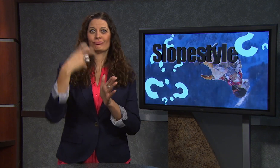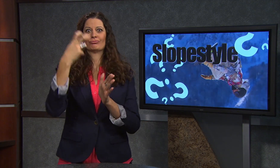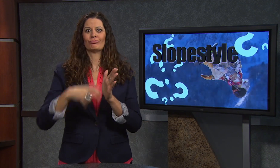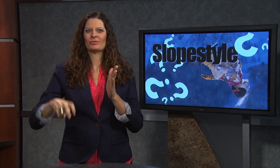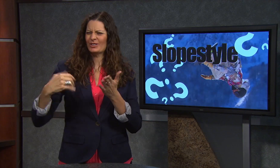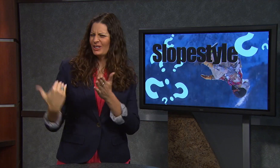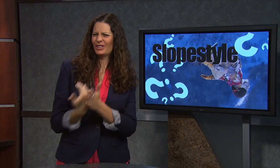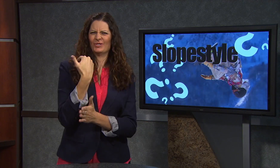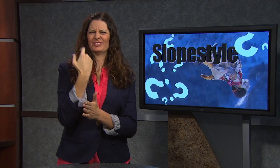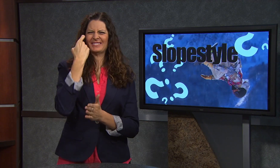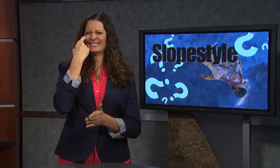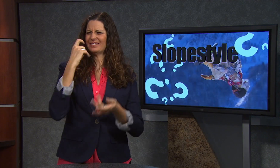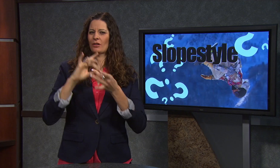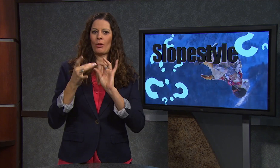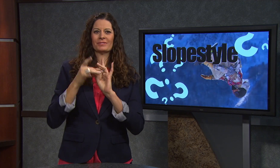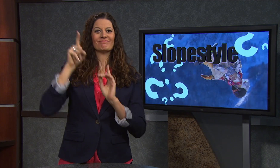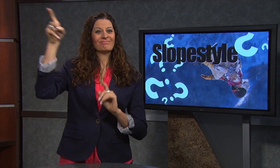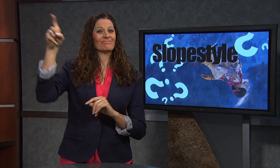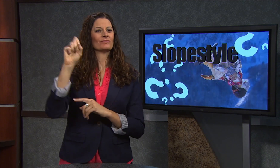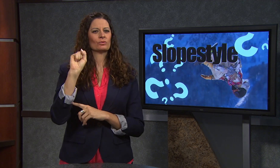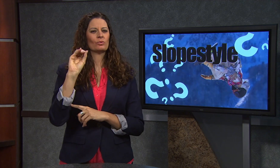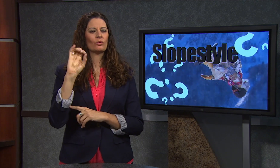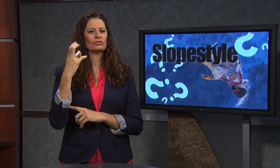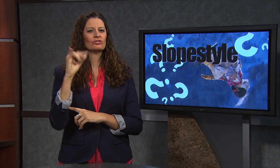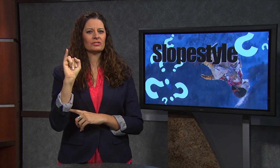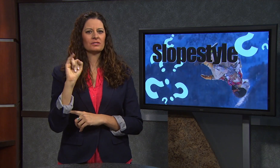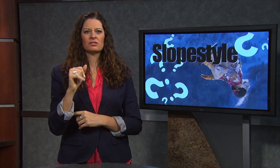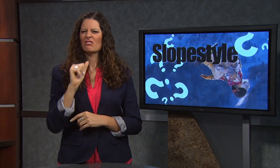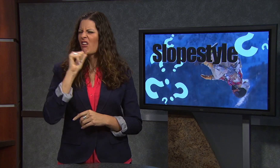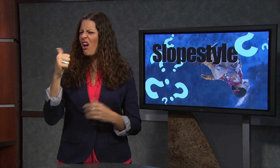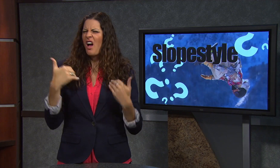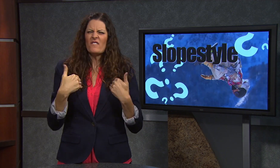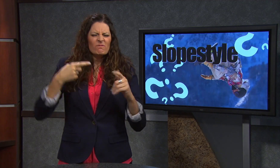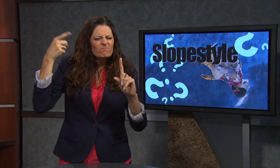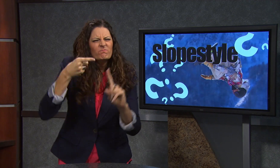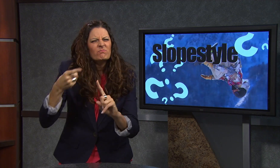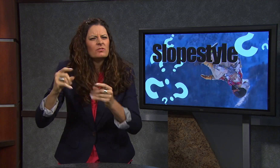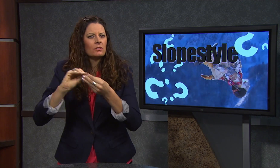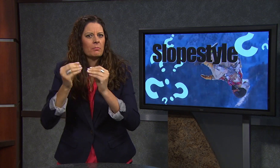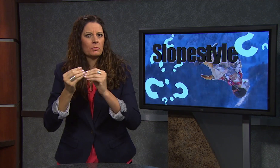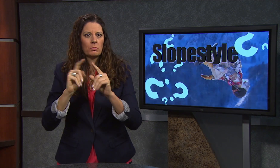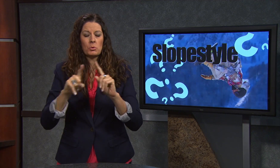SLOPESTYLE WAS THE OLYMPICS NEWEST EVENT THIS YEAR IN SOCHI, BUT YOU MAY NOT BE SEEING IT